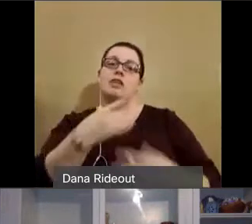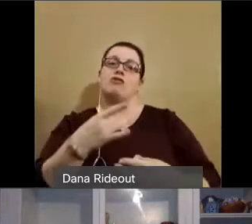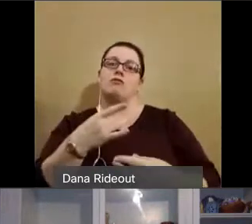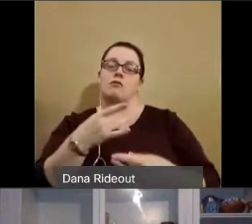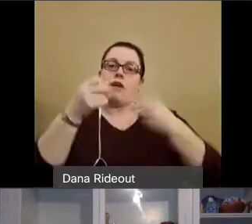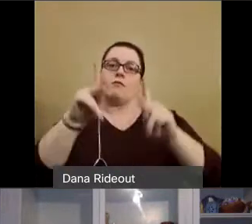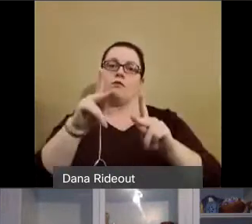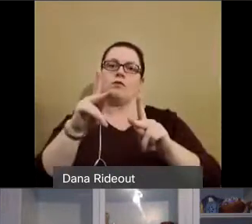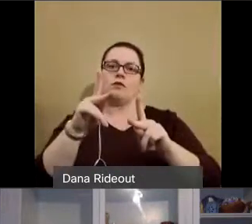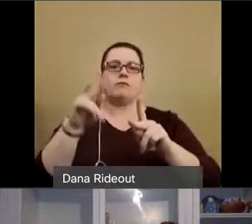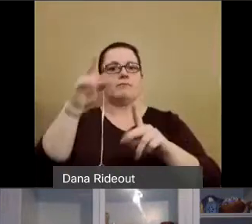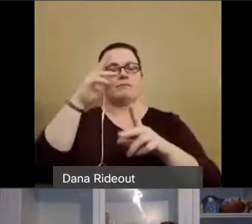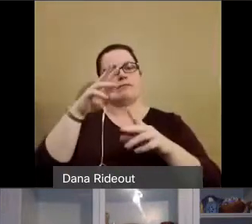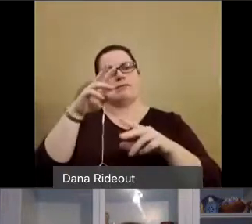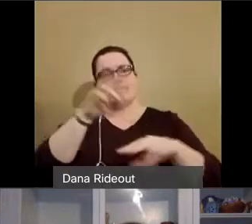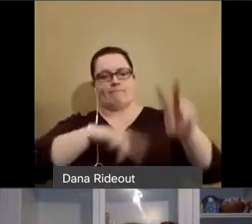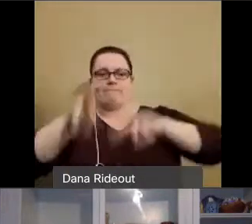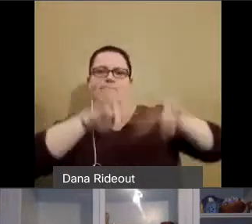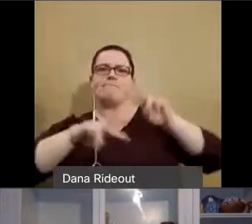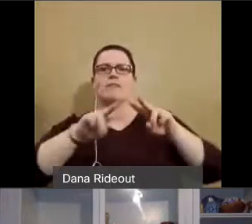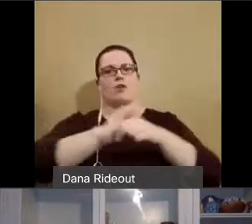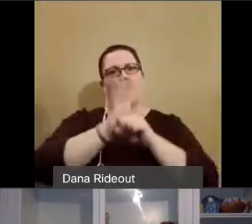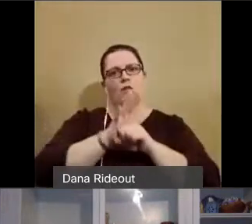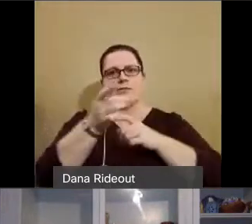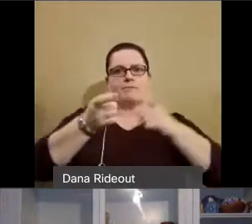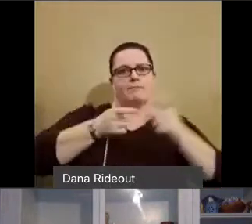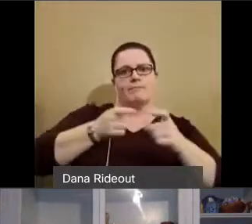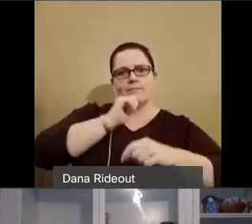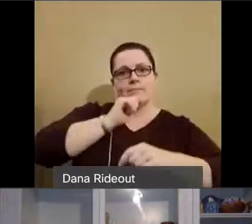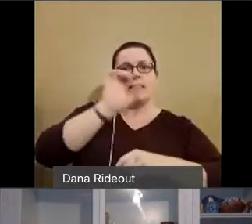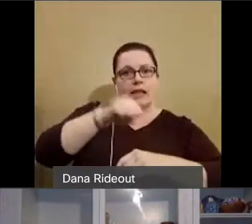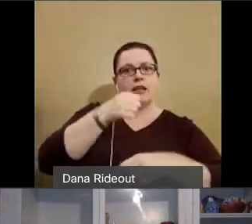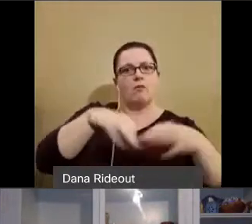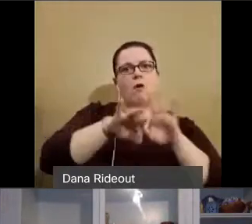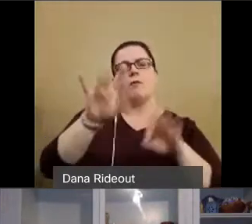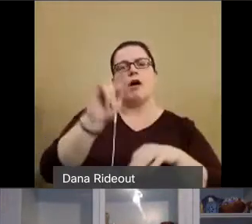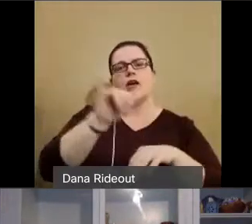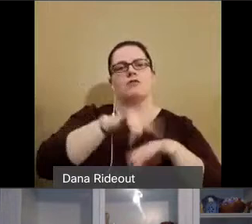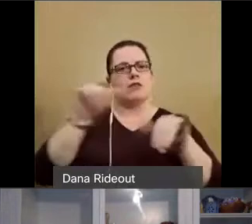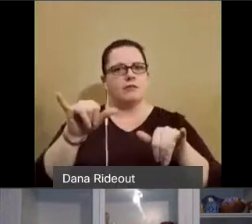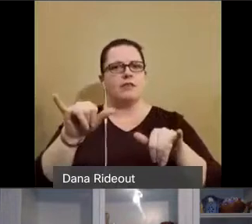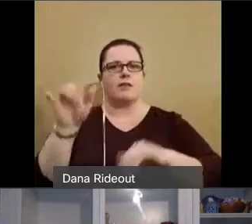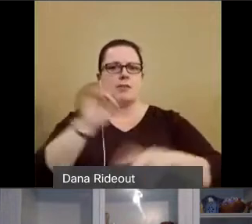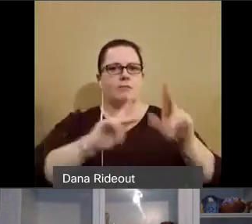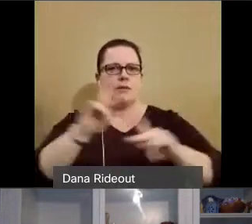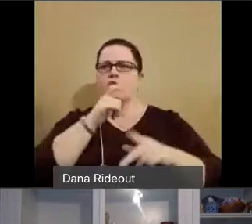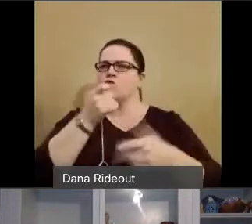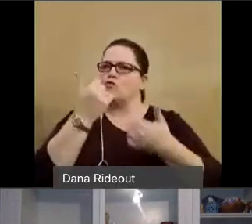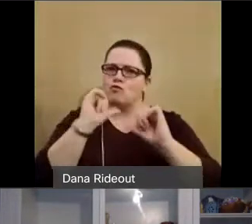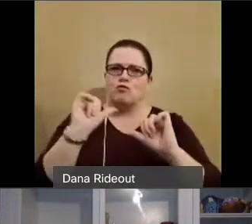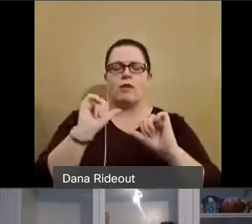Managing cove and dealing with cobit matters, but also sort of what what folks are trying to kind of invoke is this idea that.